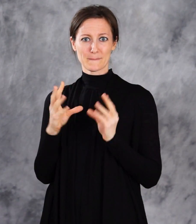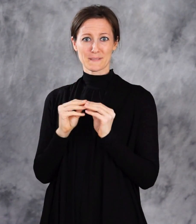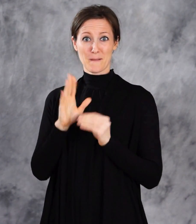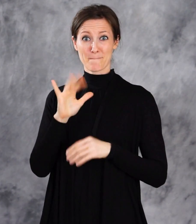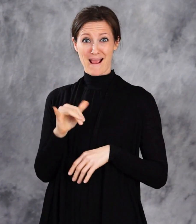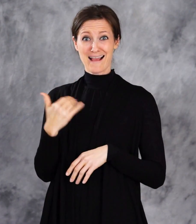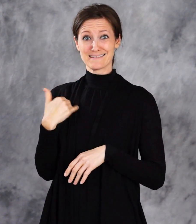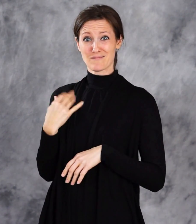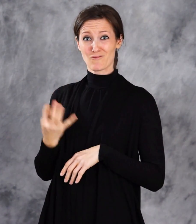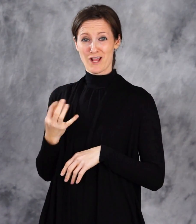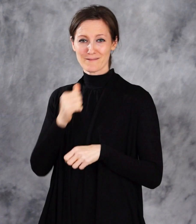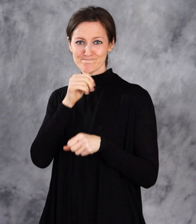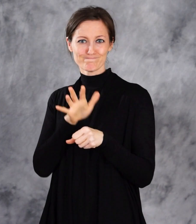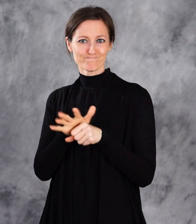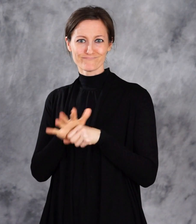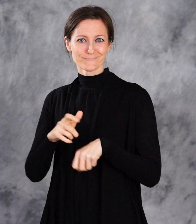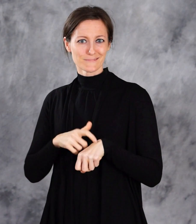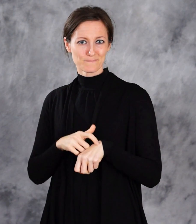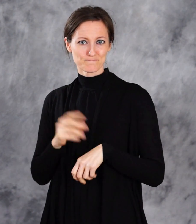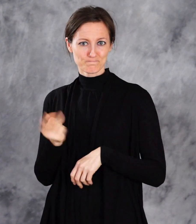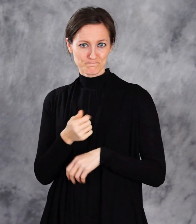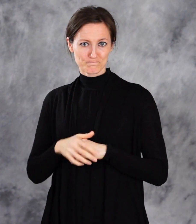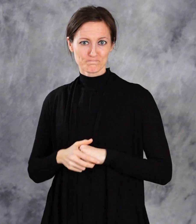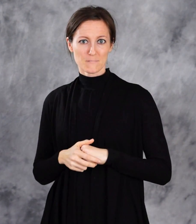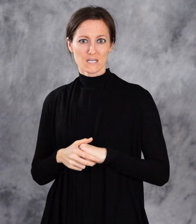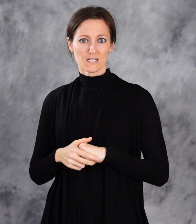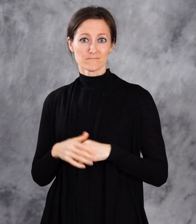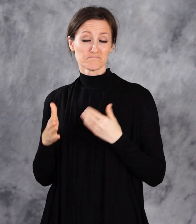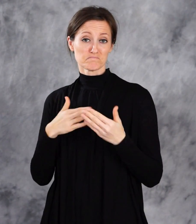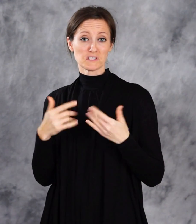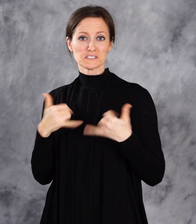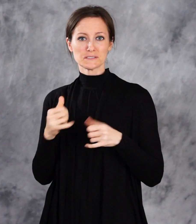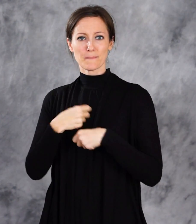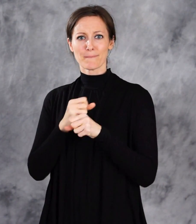There was not time for that to happen in this short session. Nevertheless, we still made progress.